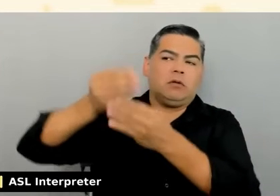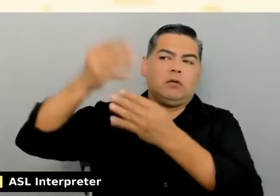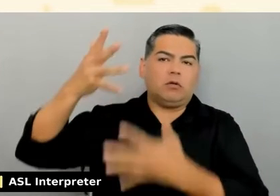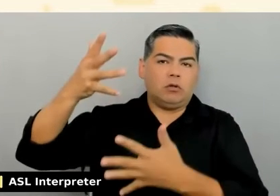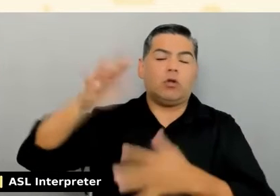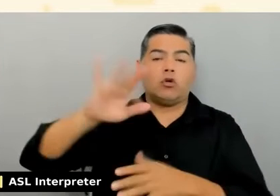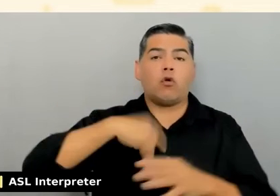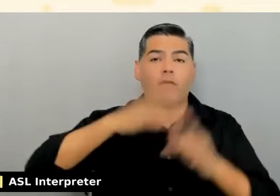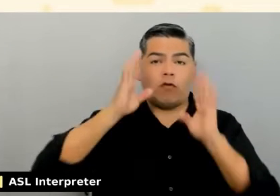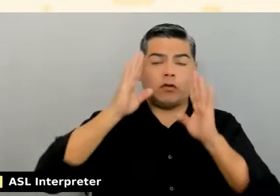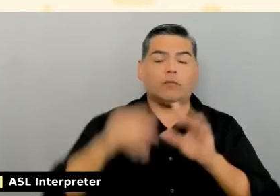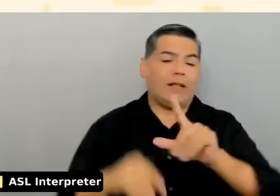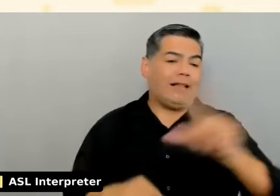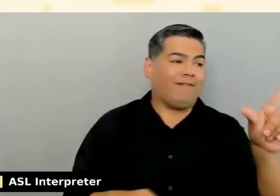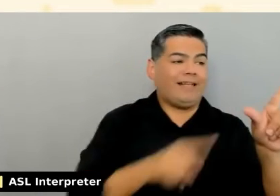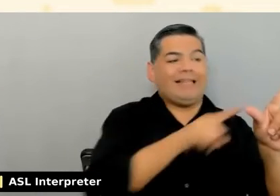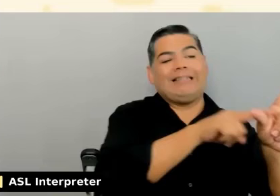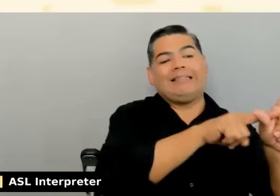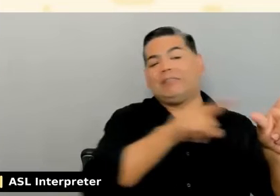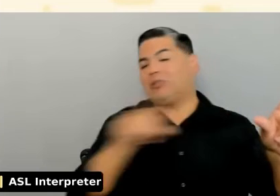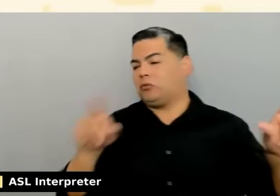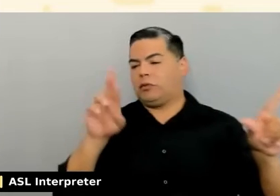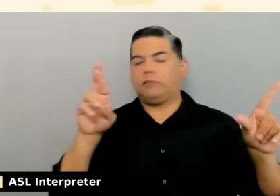from left to right, and when the menu is expanded